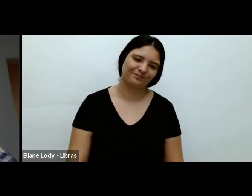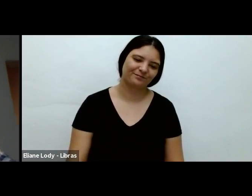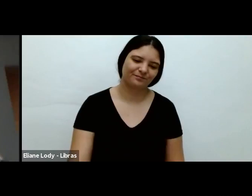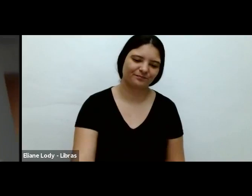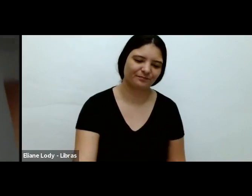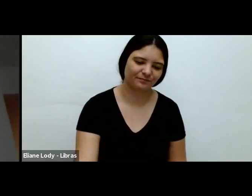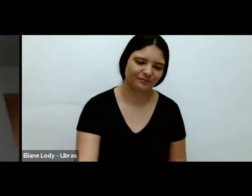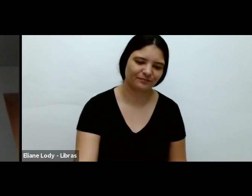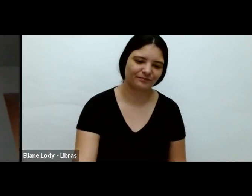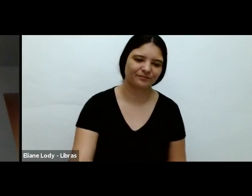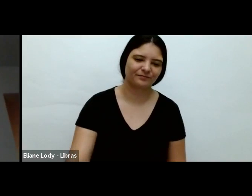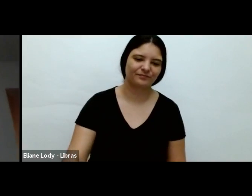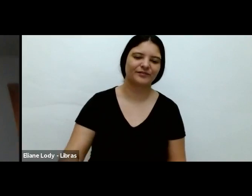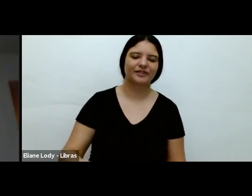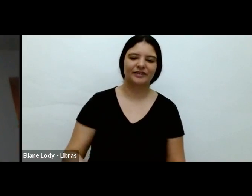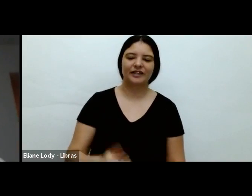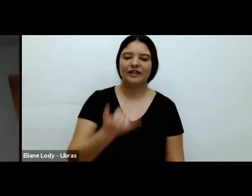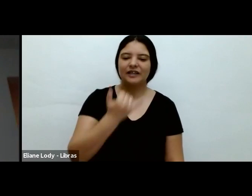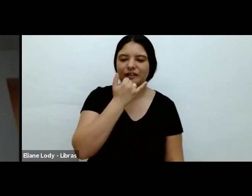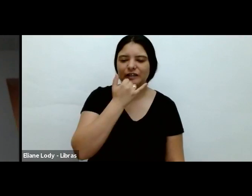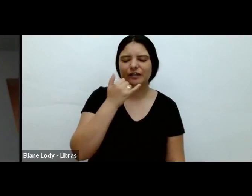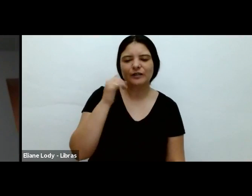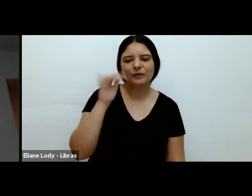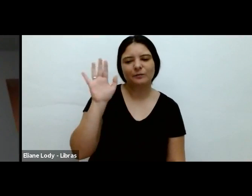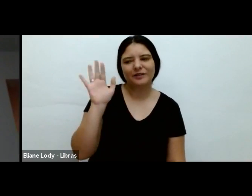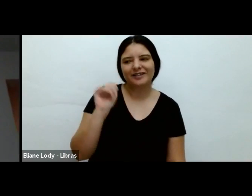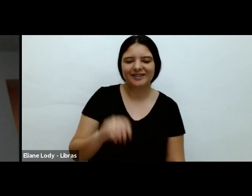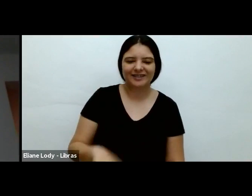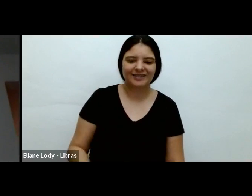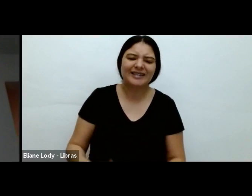Okay. So, I'm sorry for the background